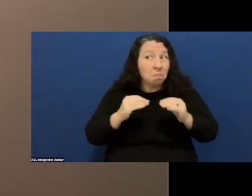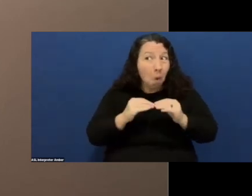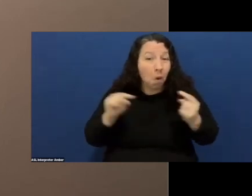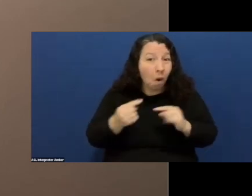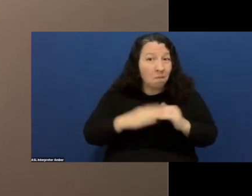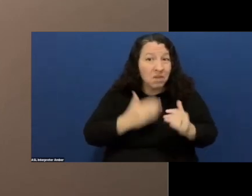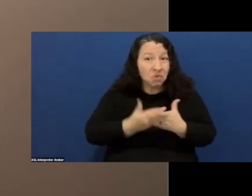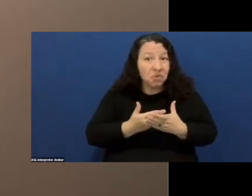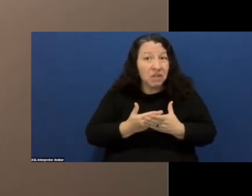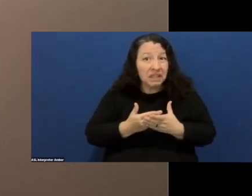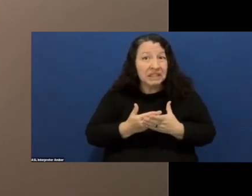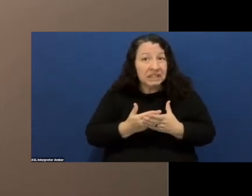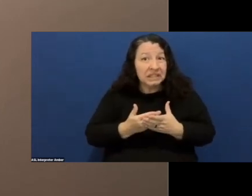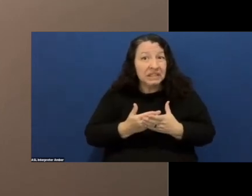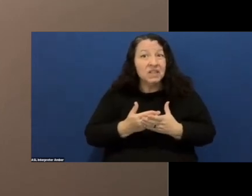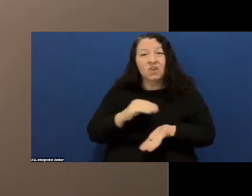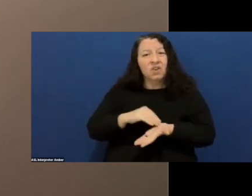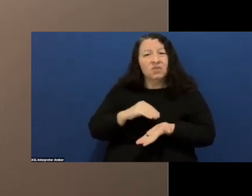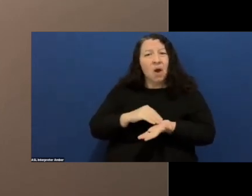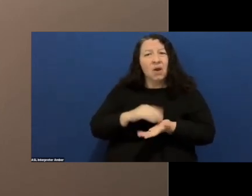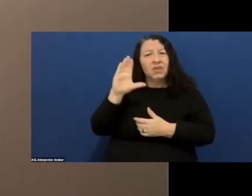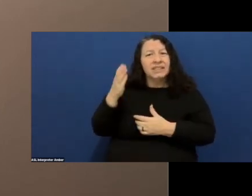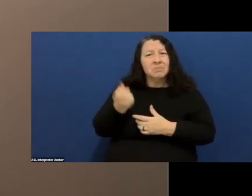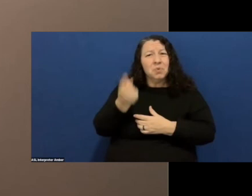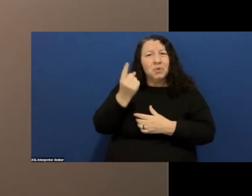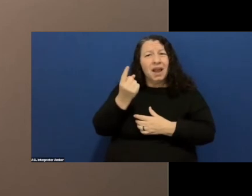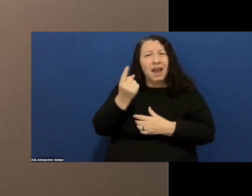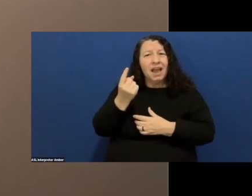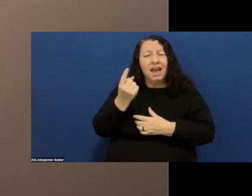therapy may be doing me more harm than good. They don’t seem to understand that when